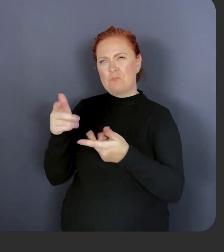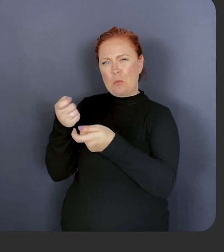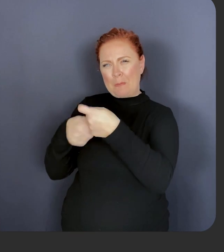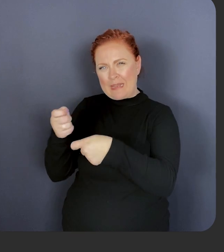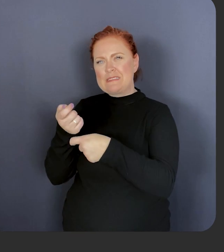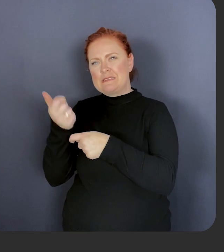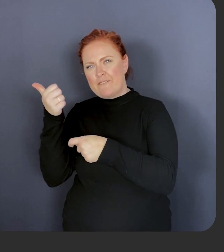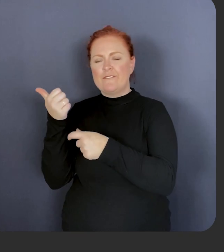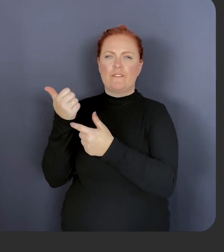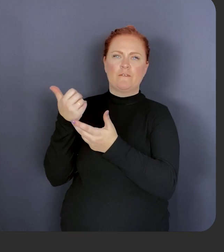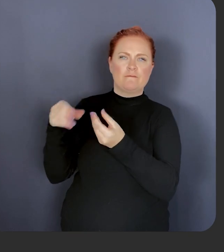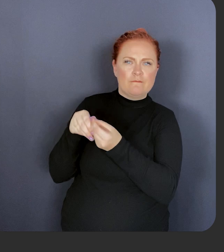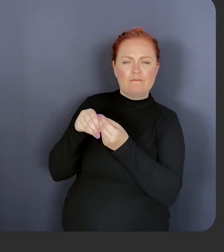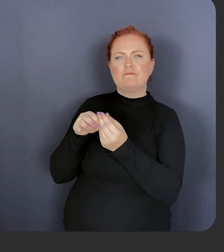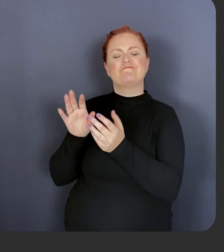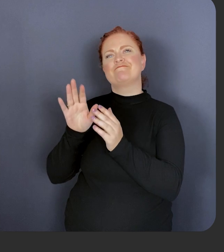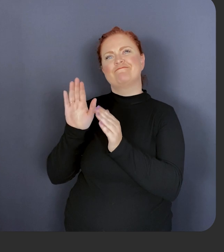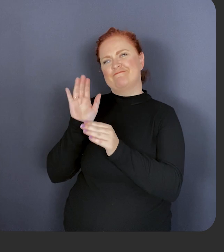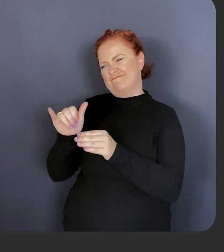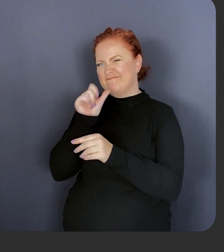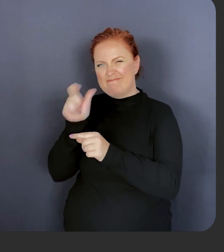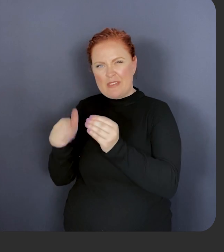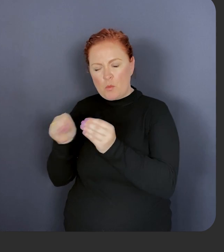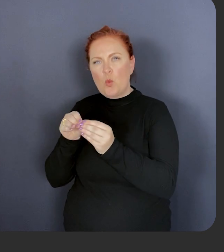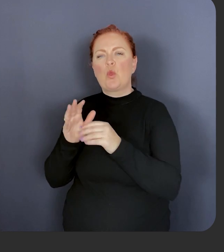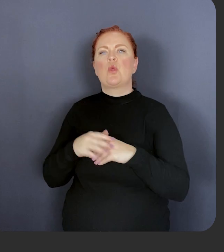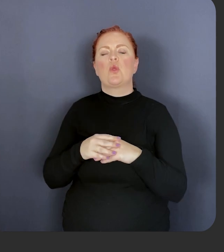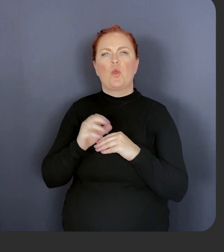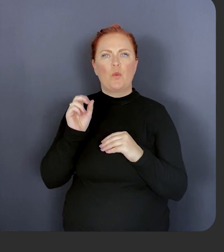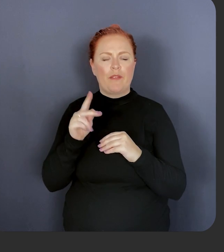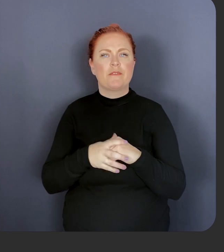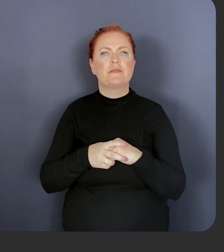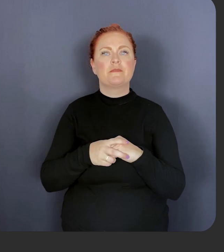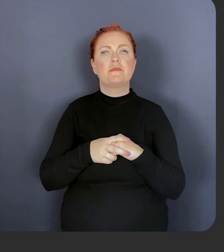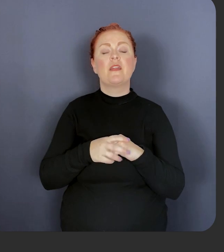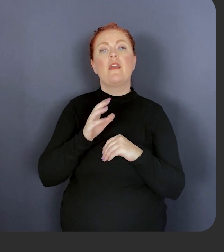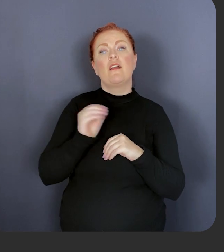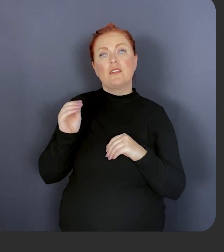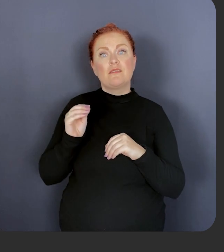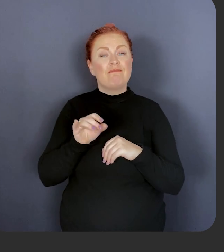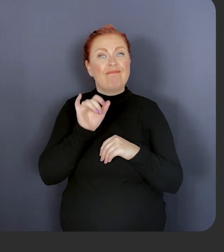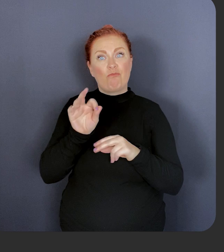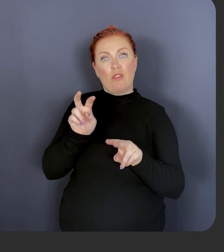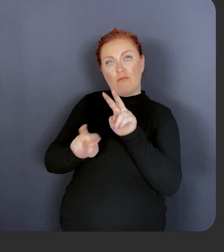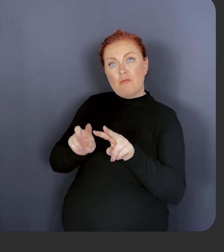And then this can be deleted. We no longer need that To Do. And if we look at the best practice